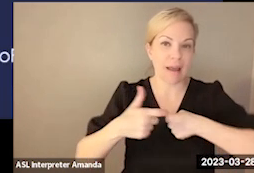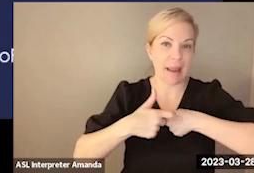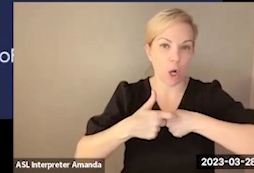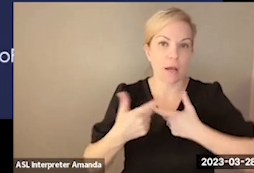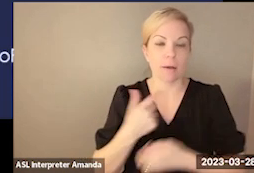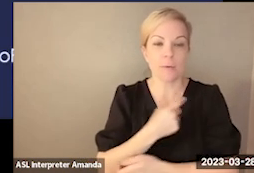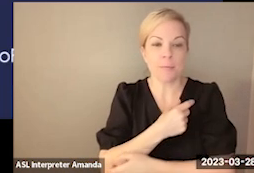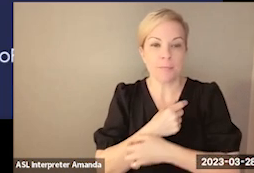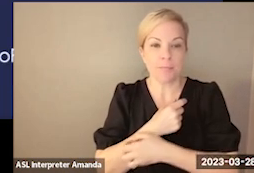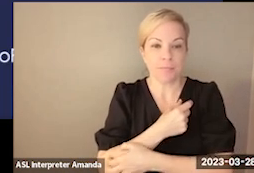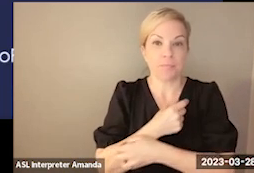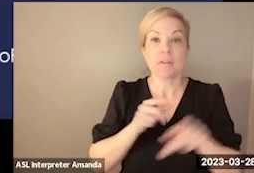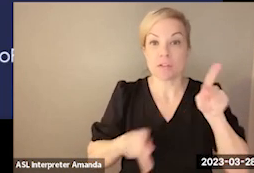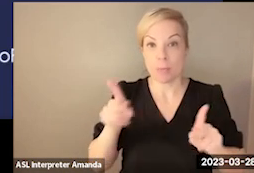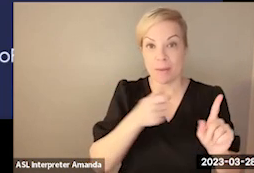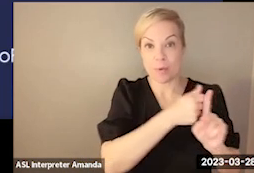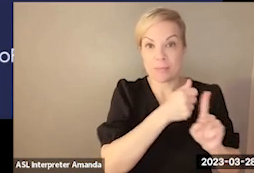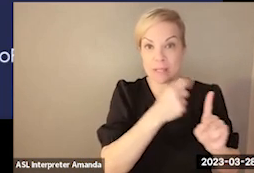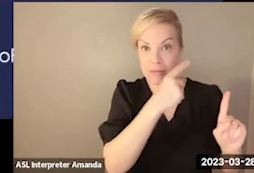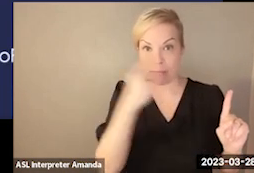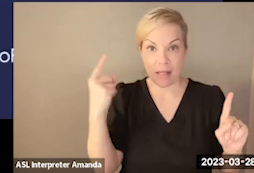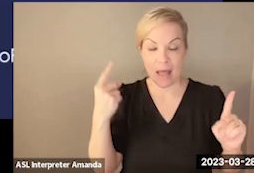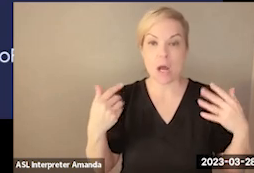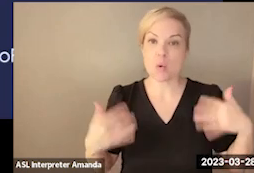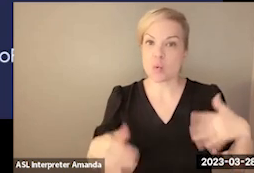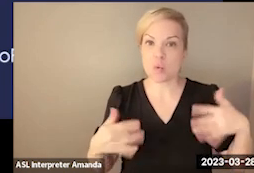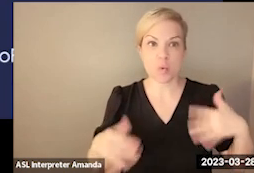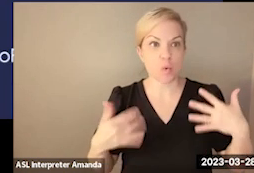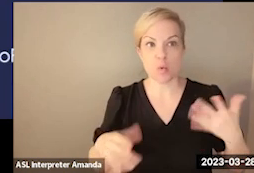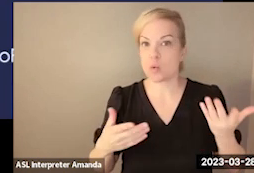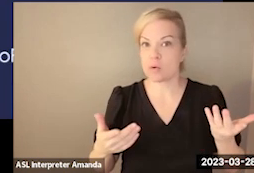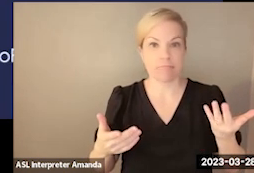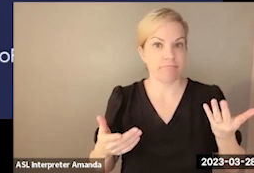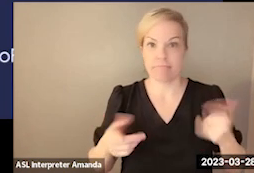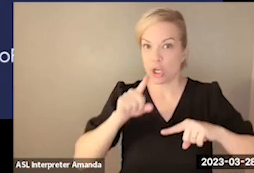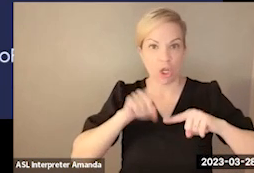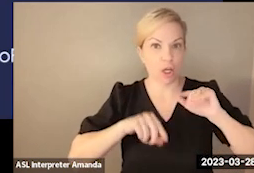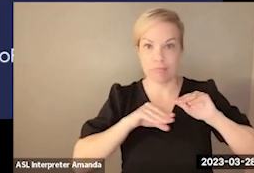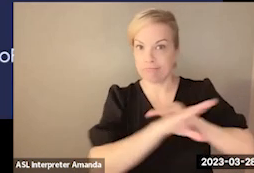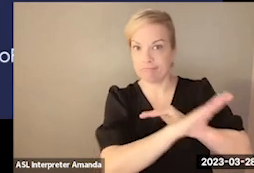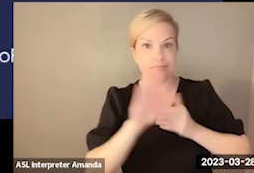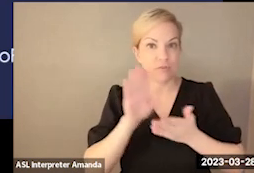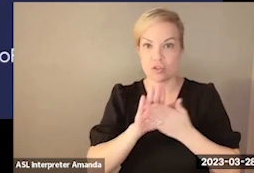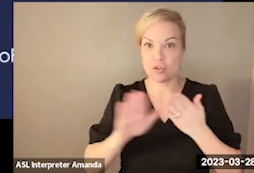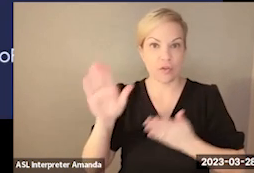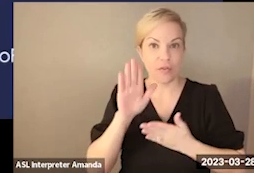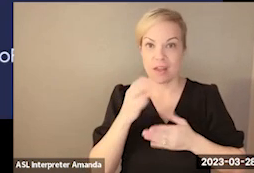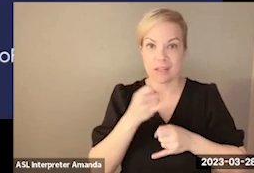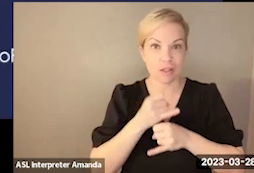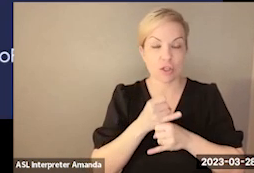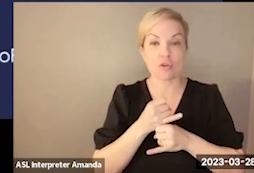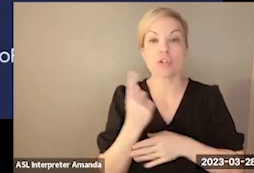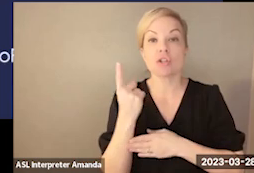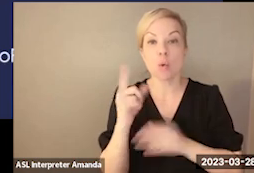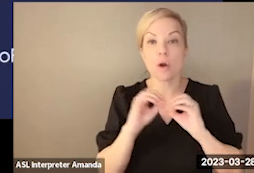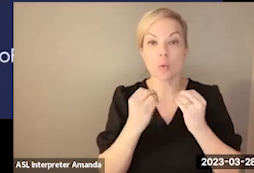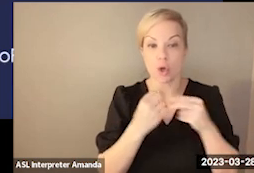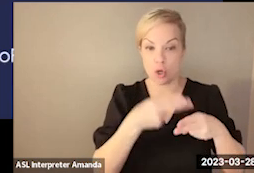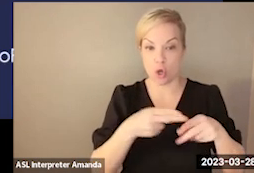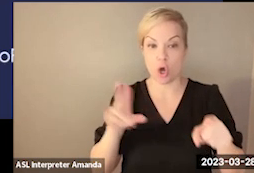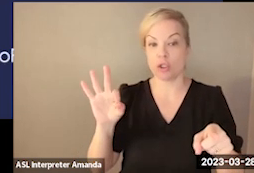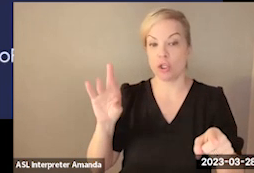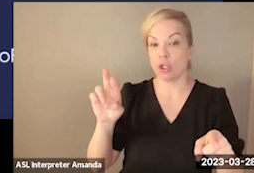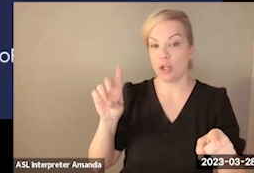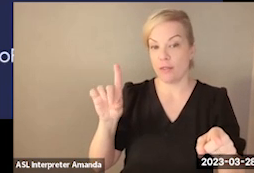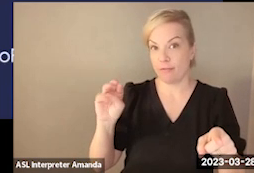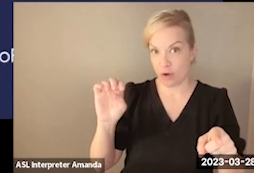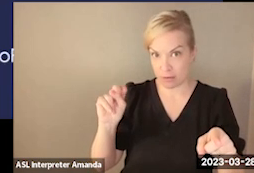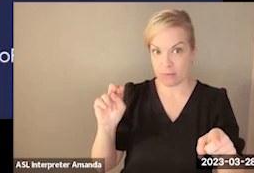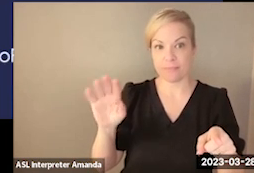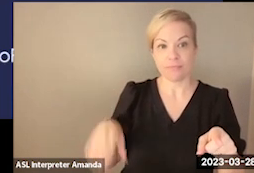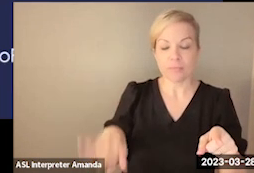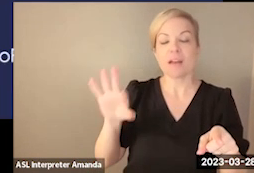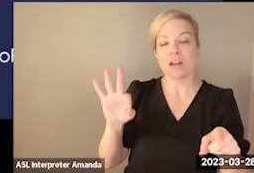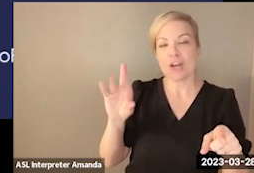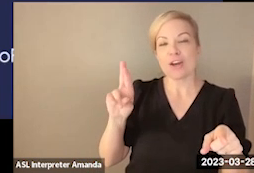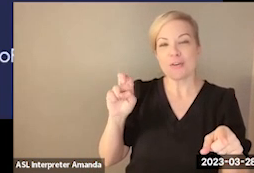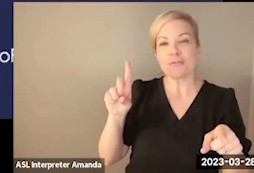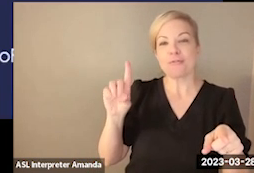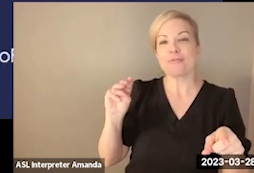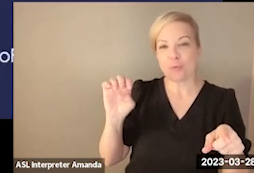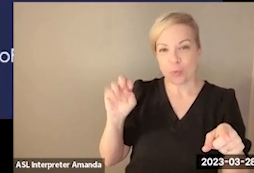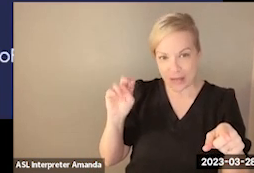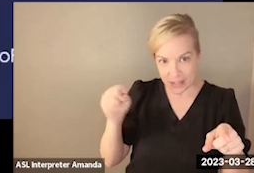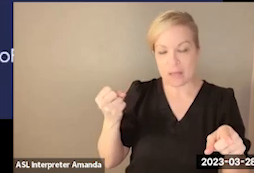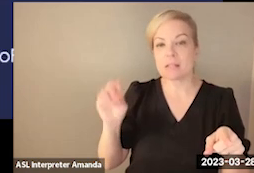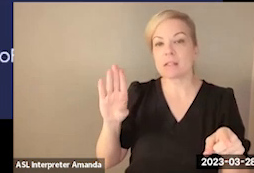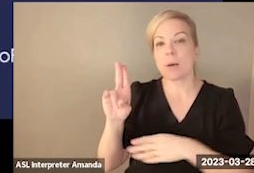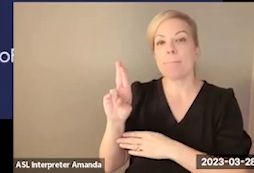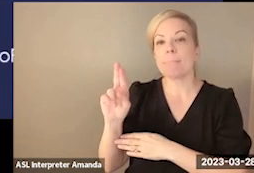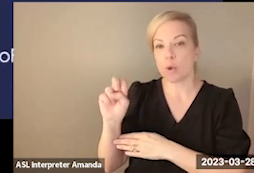Debbie Stine, Science & Technology Policy Academy: people who are black had a hard time getting into some of these institutions. So an organization called the Freedman's Bureau, begin to establish Hbc. Using again. This is important to understand, because